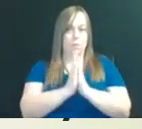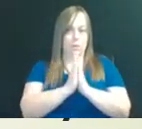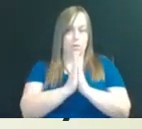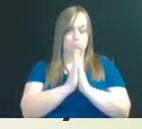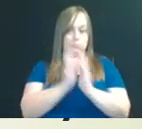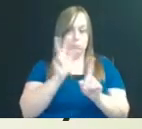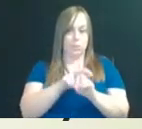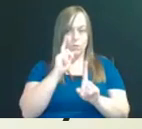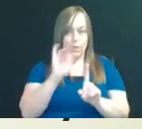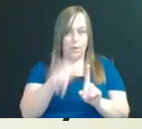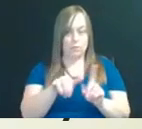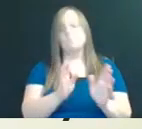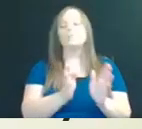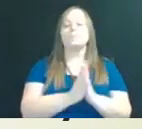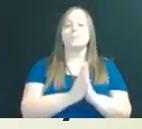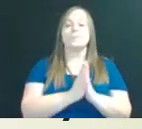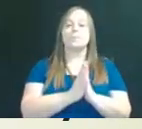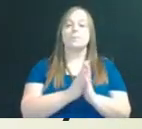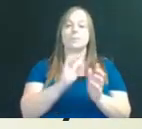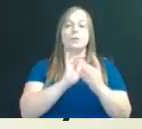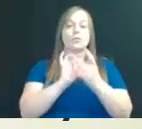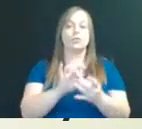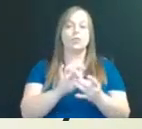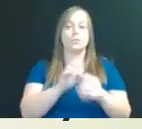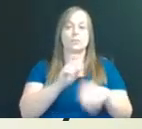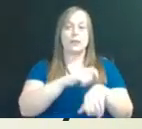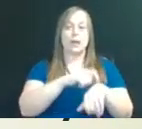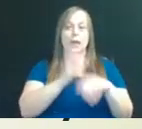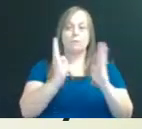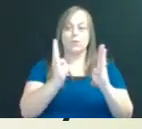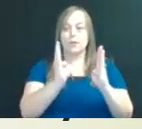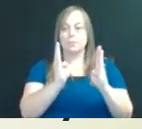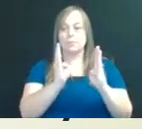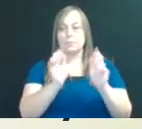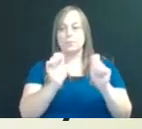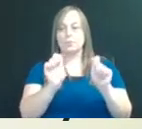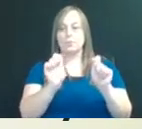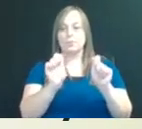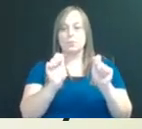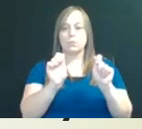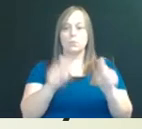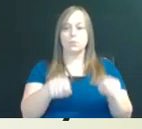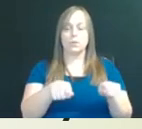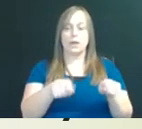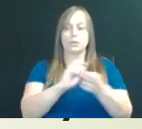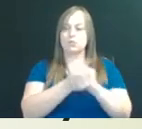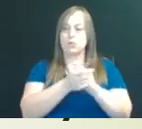This in terms of those windows of time, you can change those.